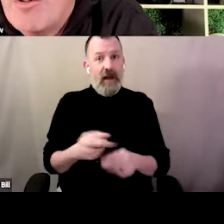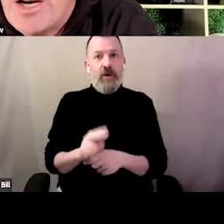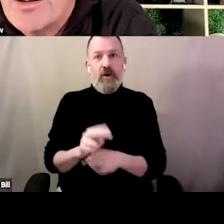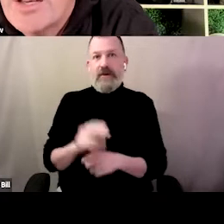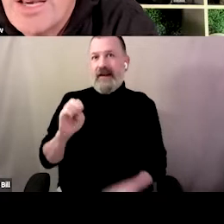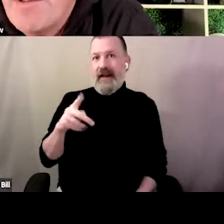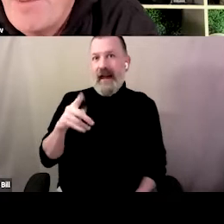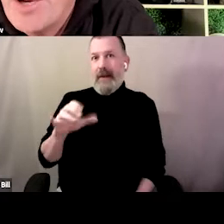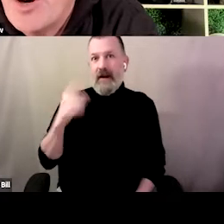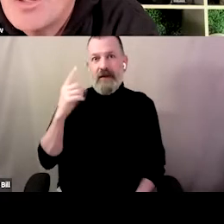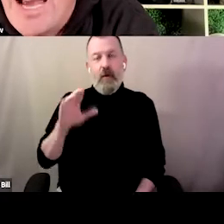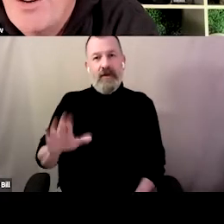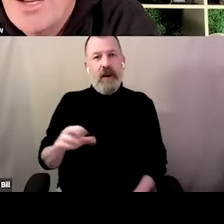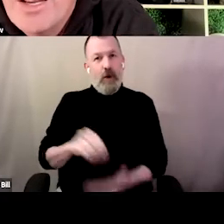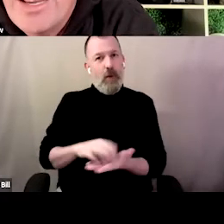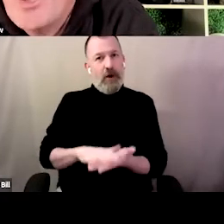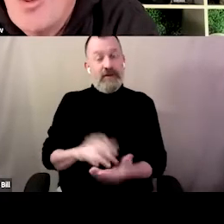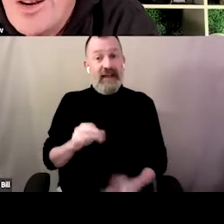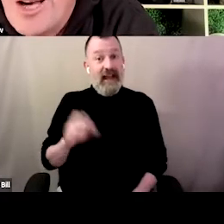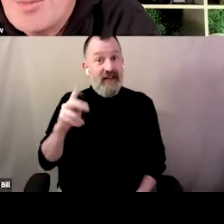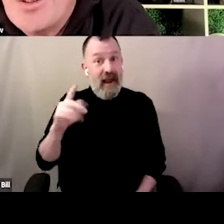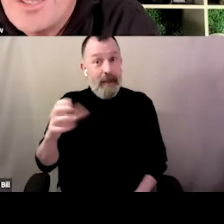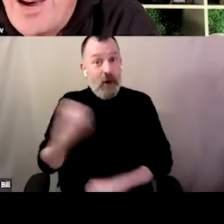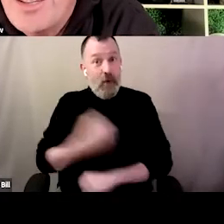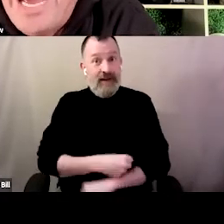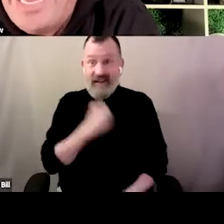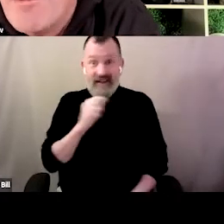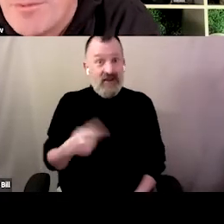records if it goes down. It is a one hospital is down. It's half of them.